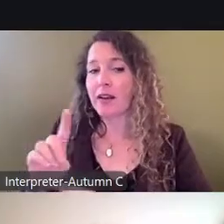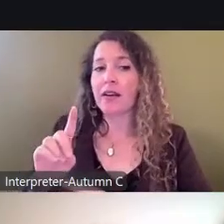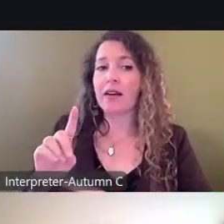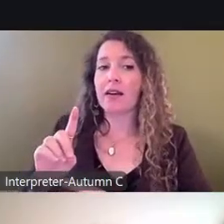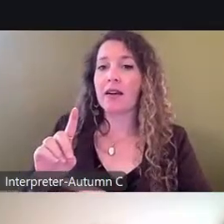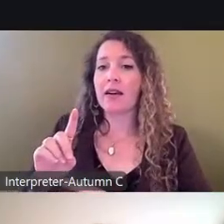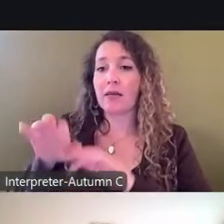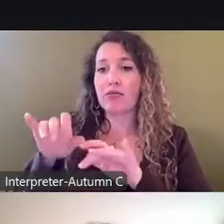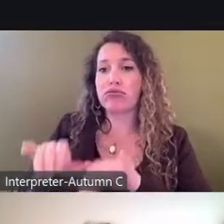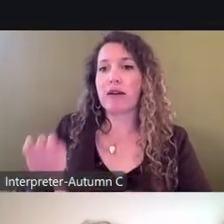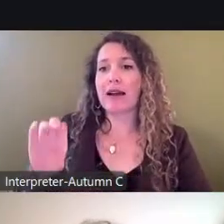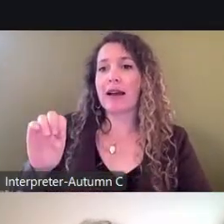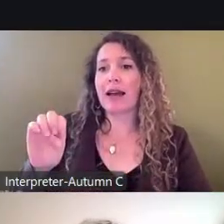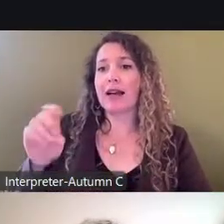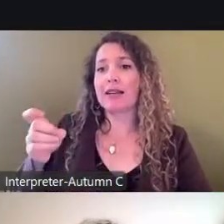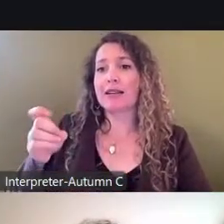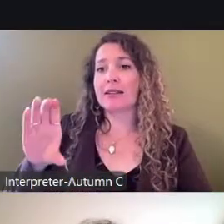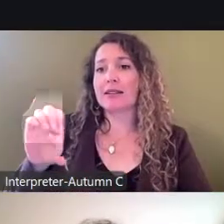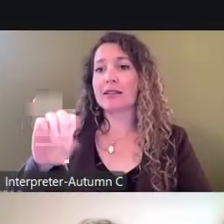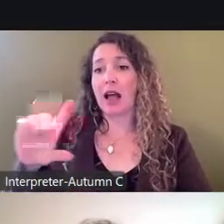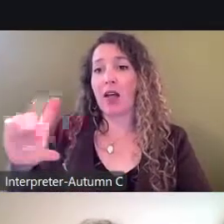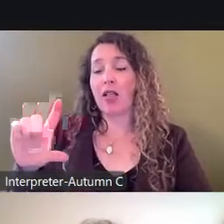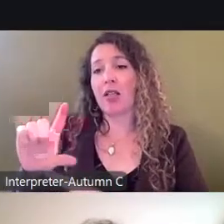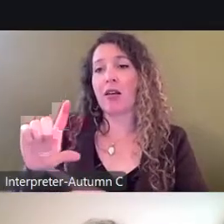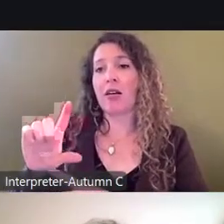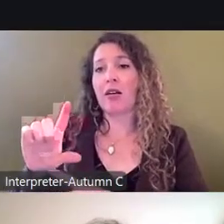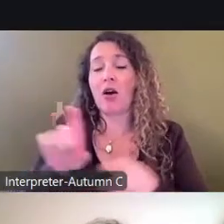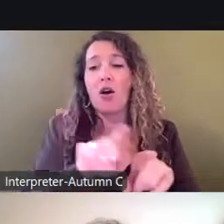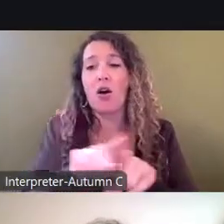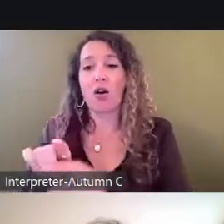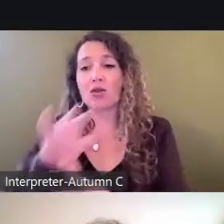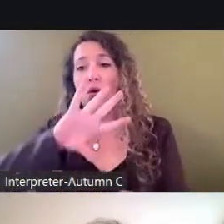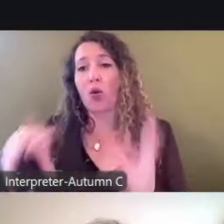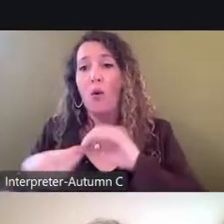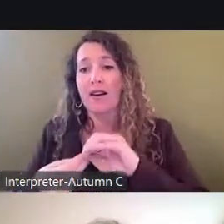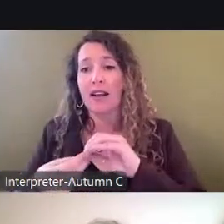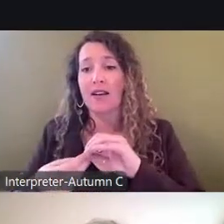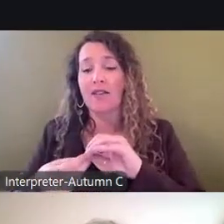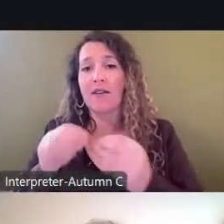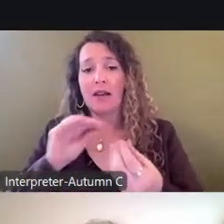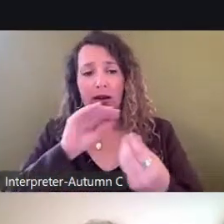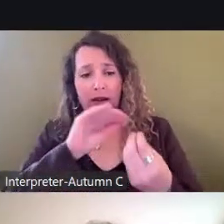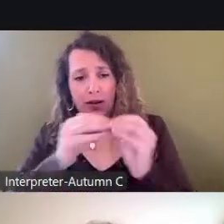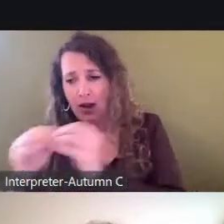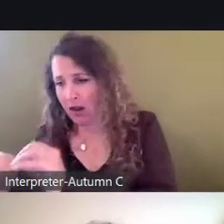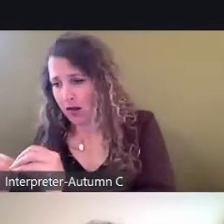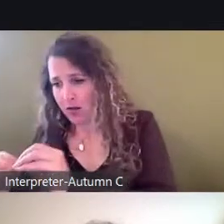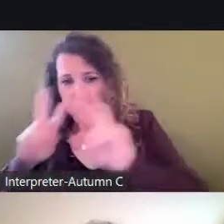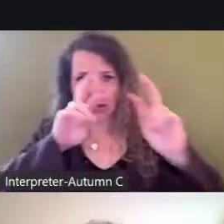Excel and also the quantitative data was analyzed in SPSS.